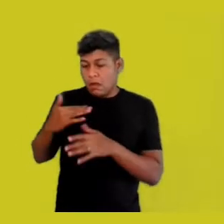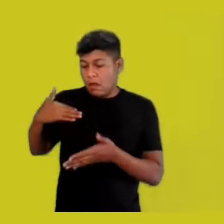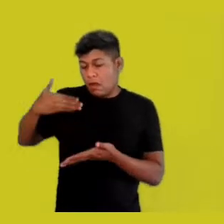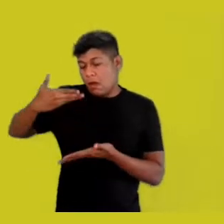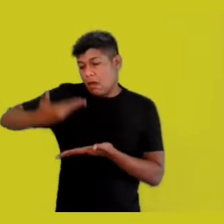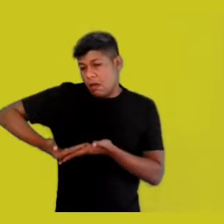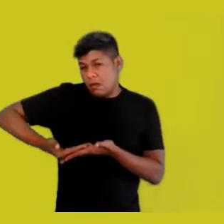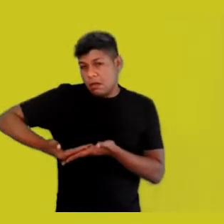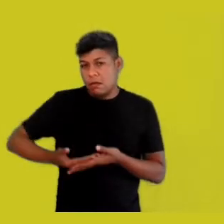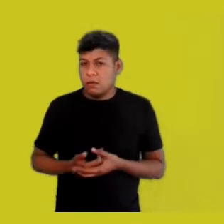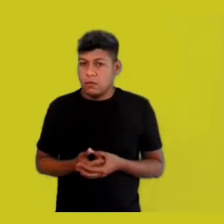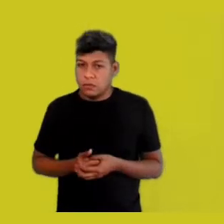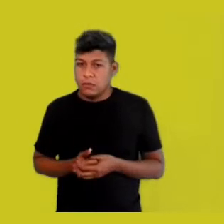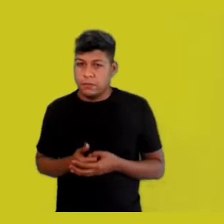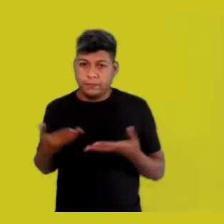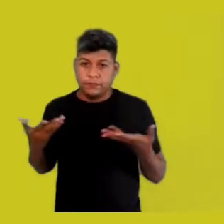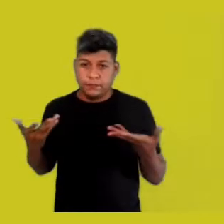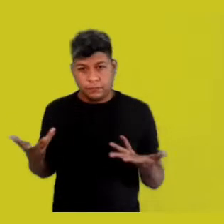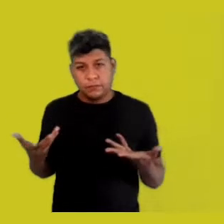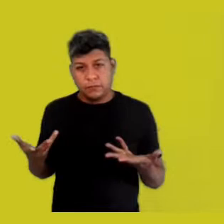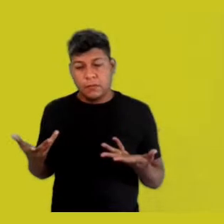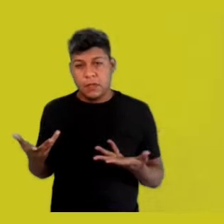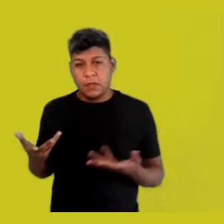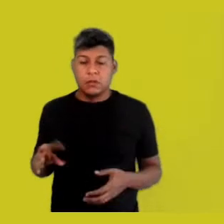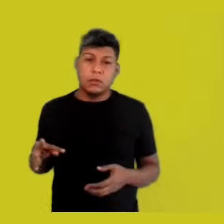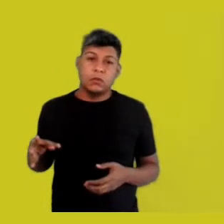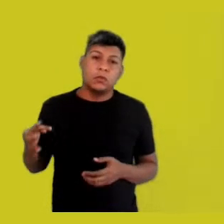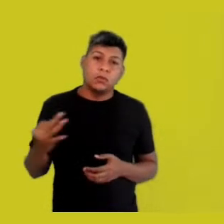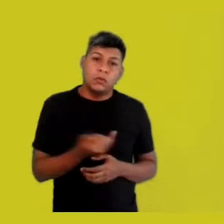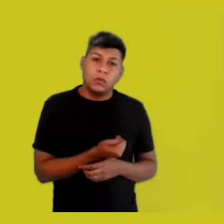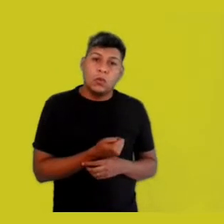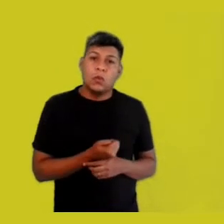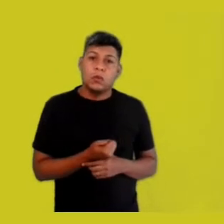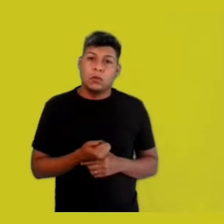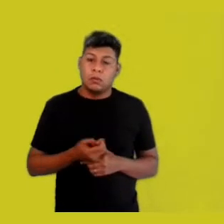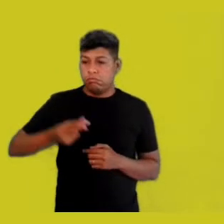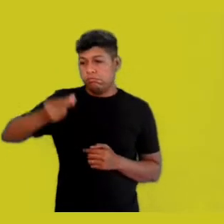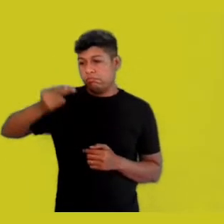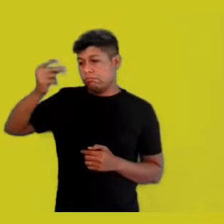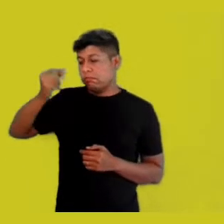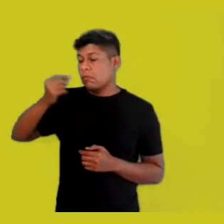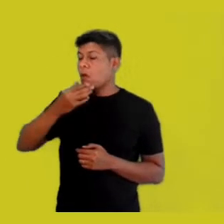In spite of all the colonial load a white man carries,